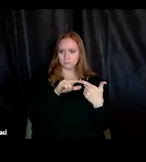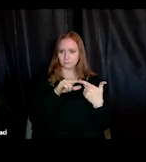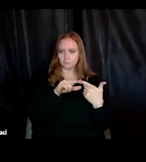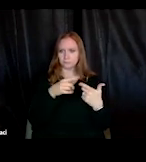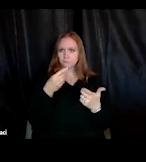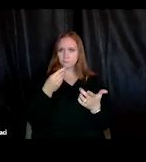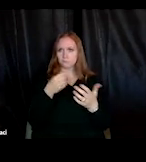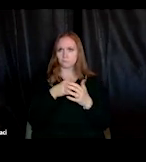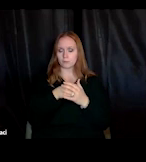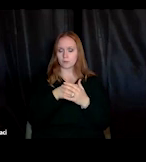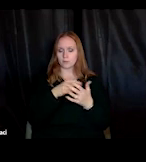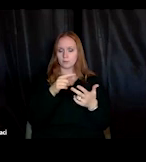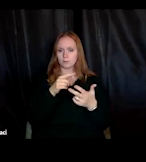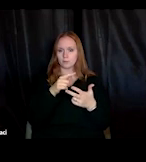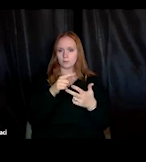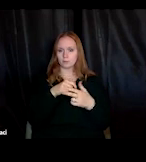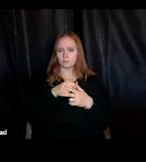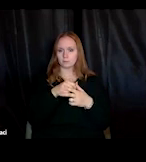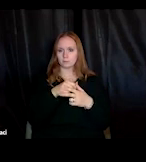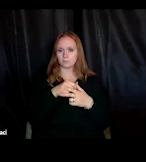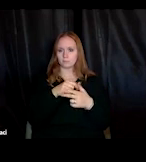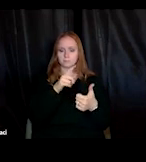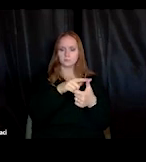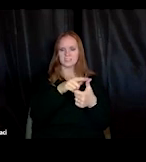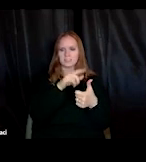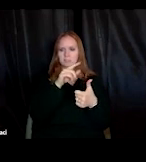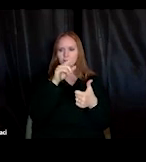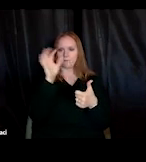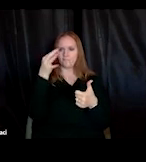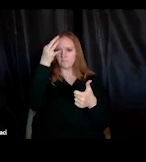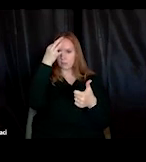SOAR is funded through federal dollars. Our supported employment program was funded